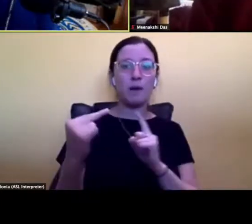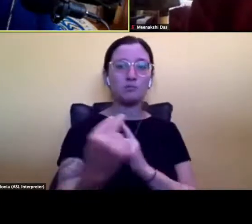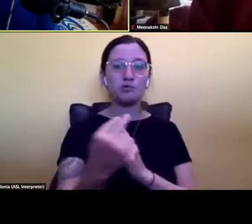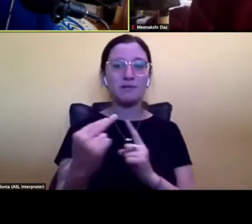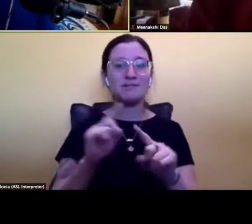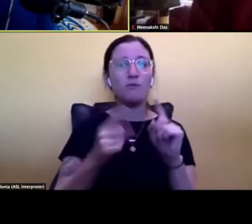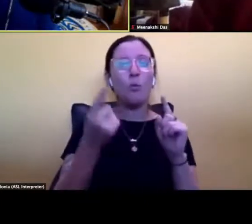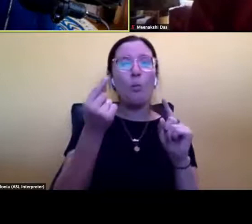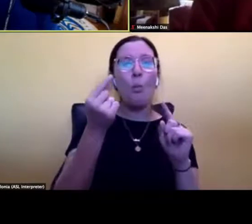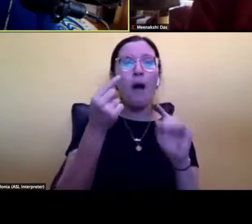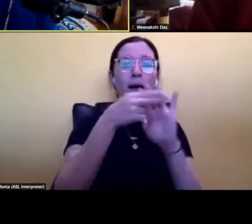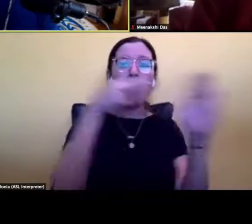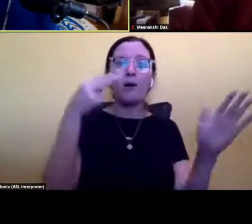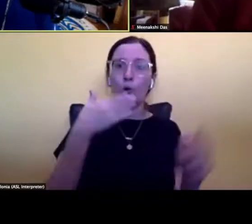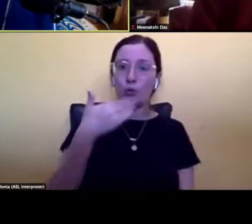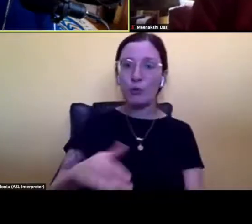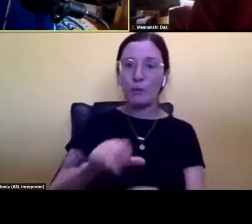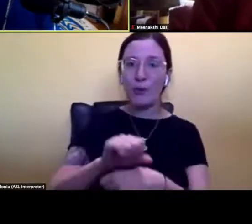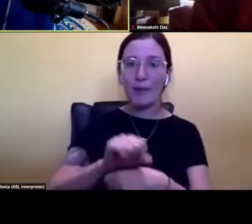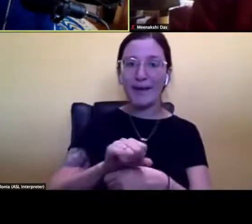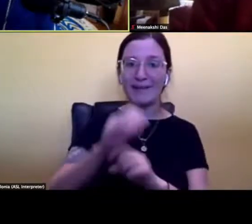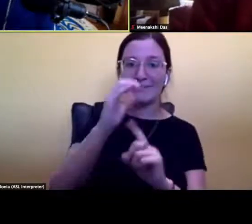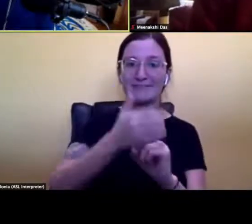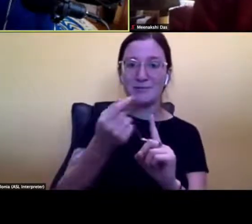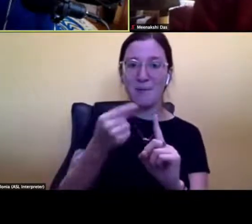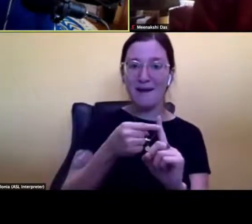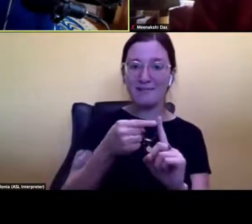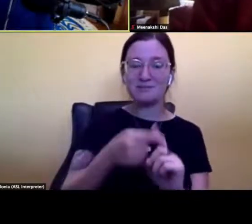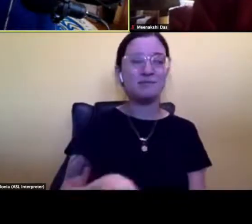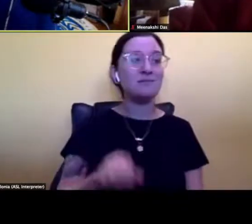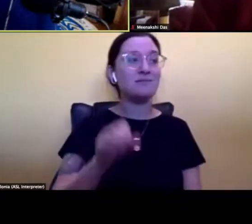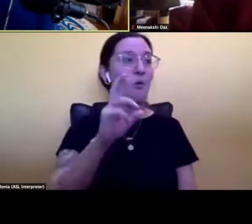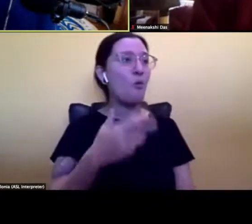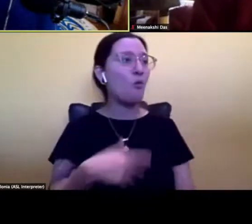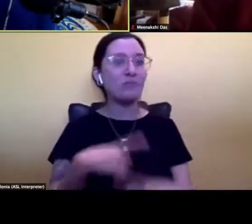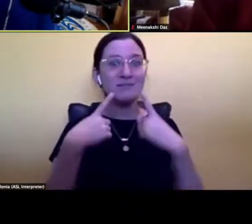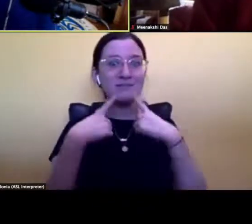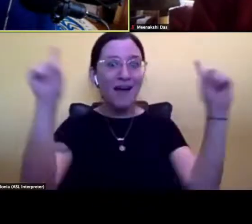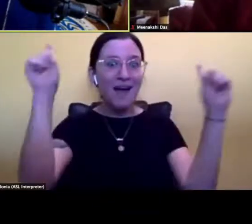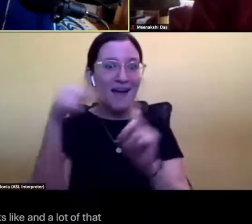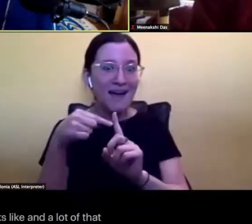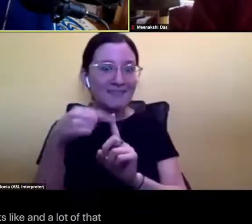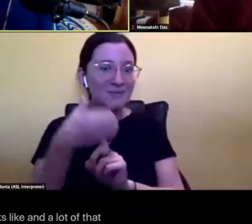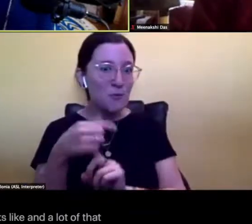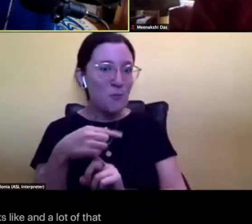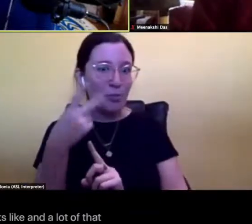lot of that is rather ablest when you start to think about that. You are dressed in a certain